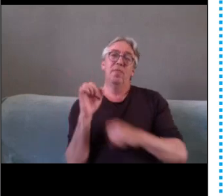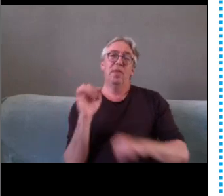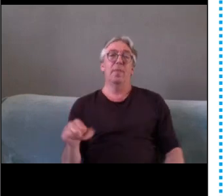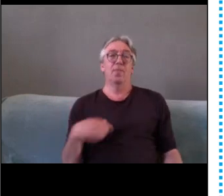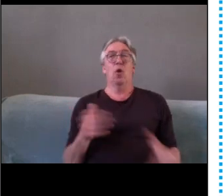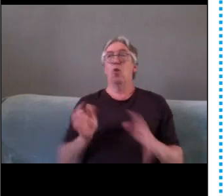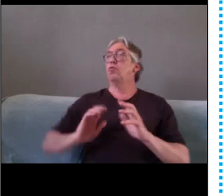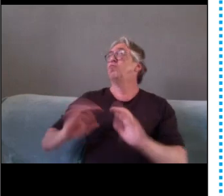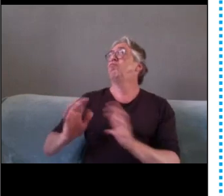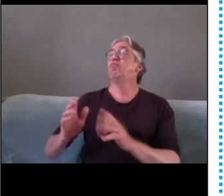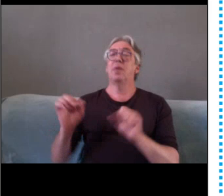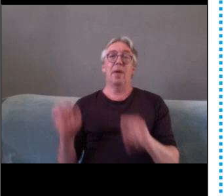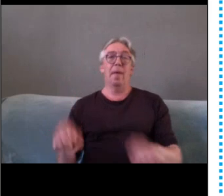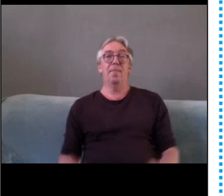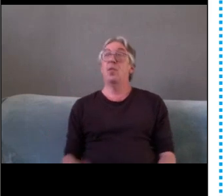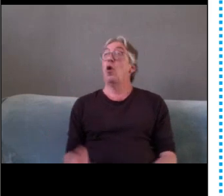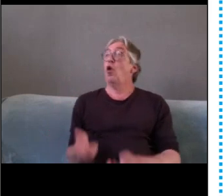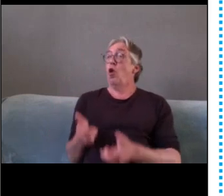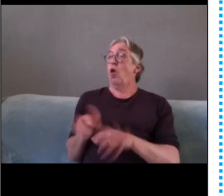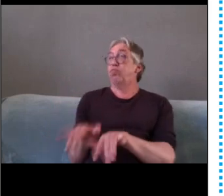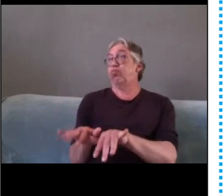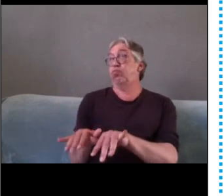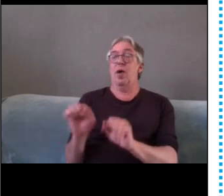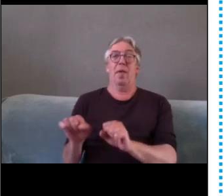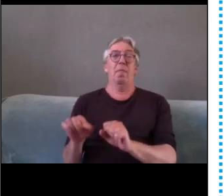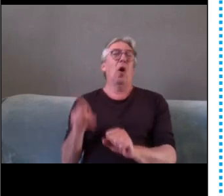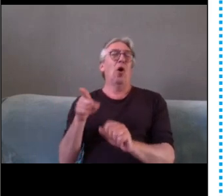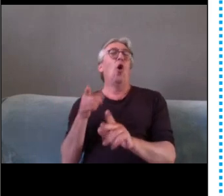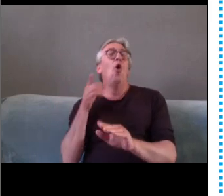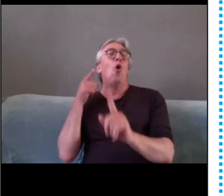This is more a long-term goal I think,